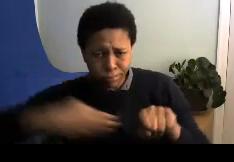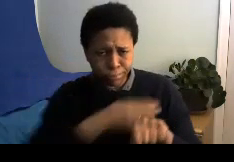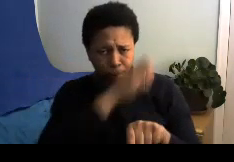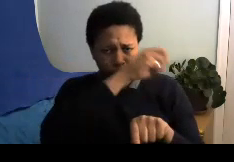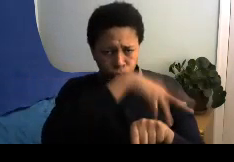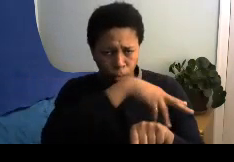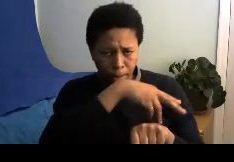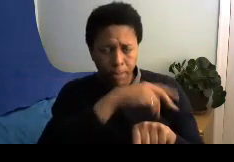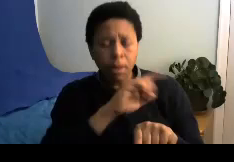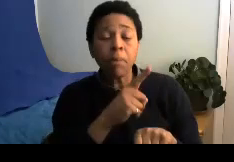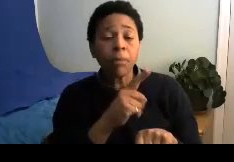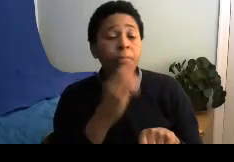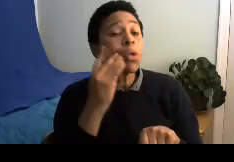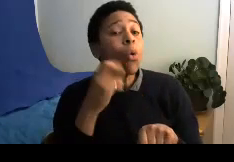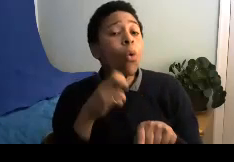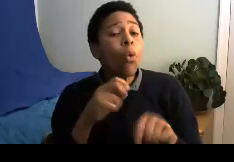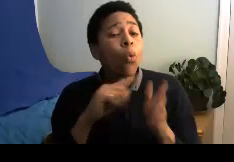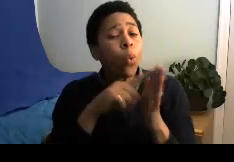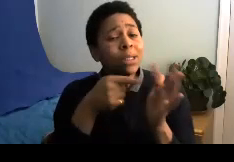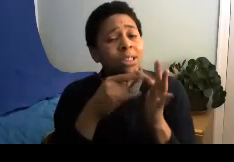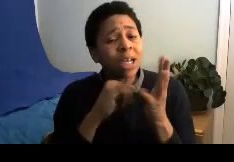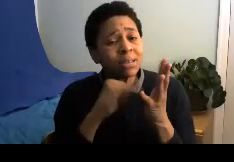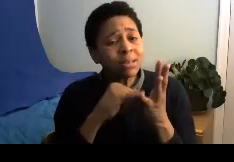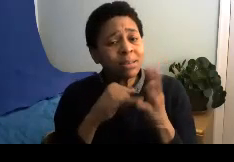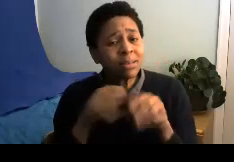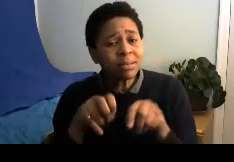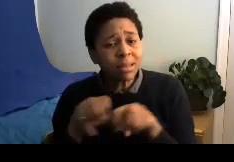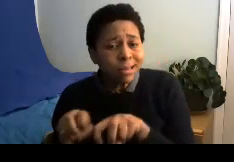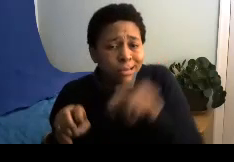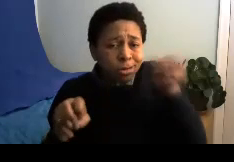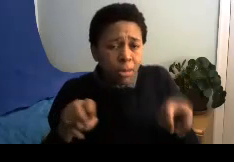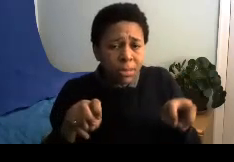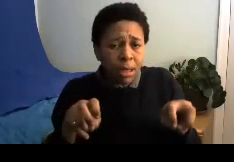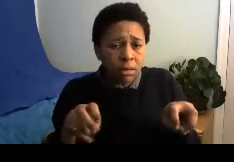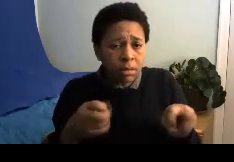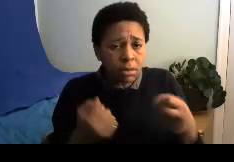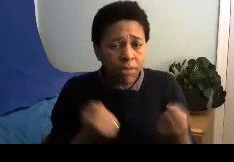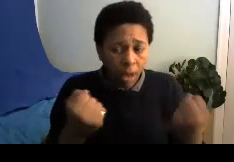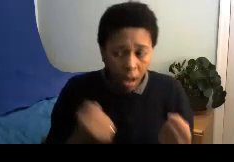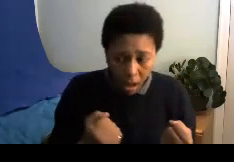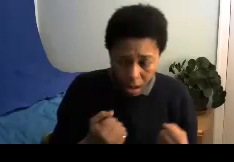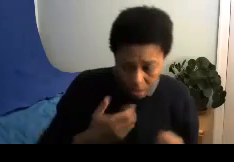fighting back tears, tried to say thank you, Brother Woodall